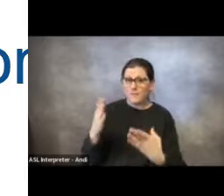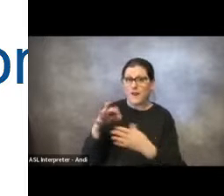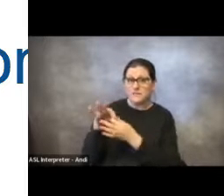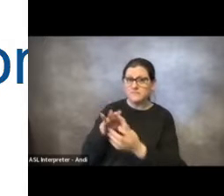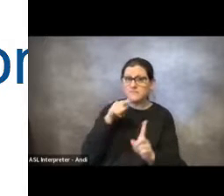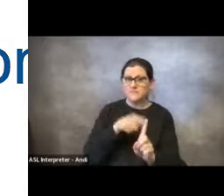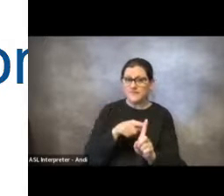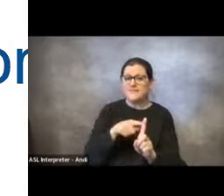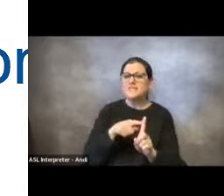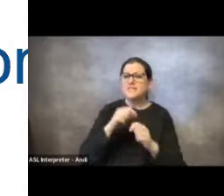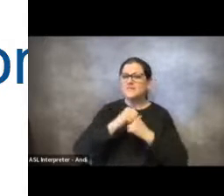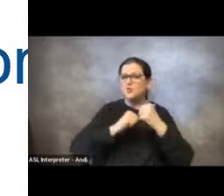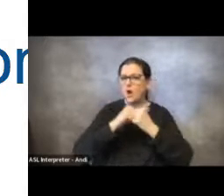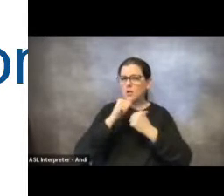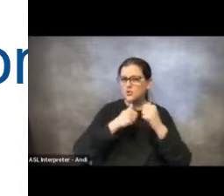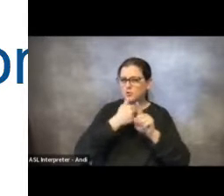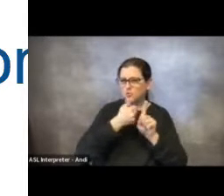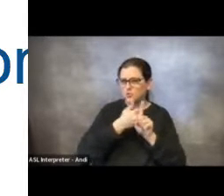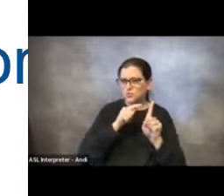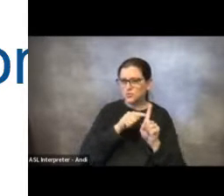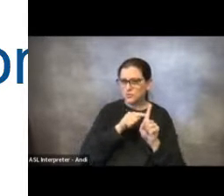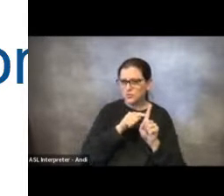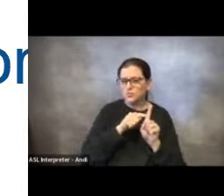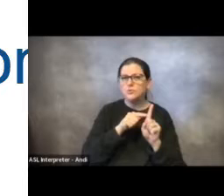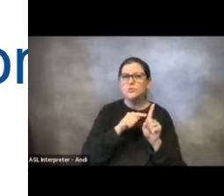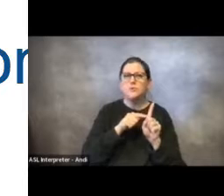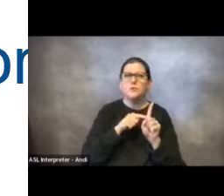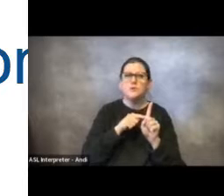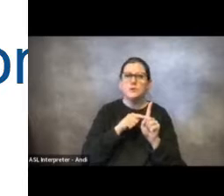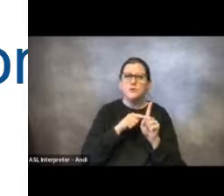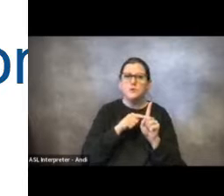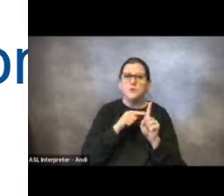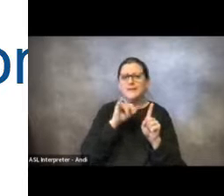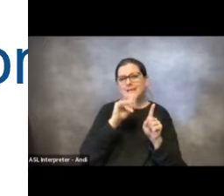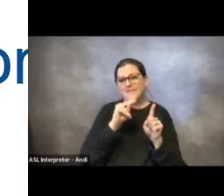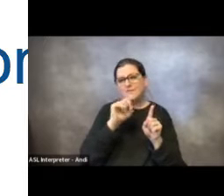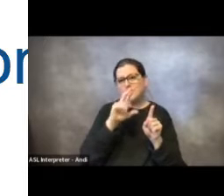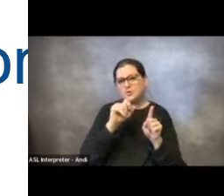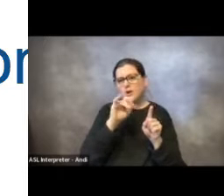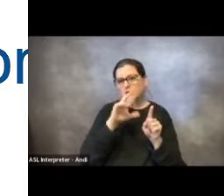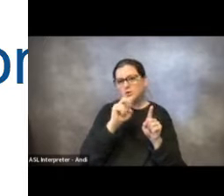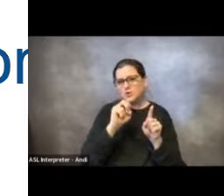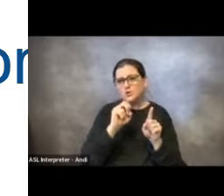infrastructure. So, you know, it's interesting, because on any of our conversations, I will just tell you all sort of